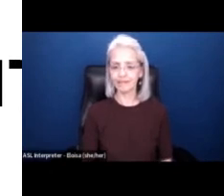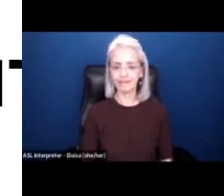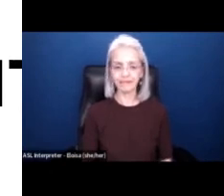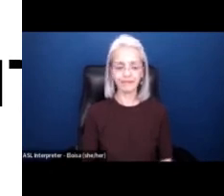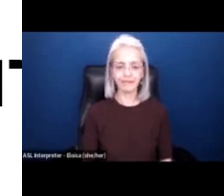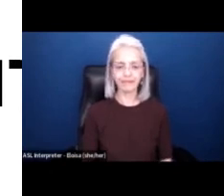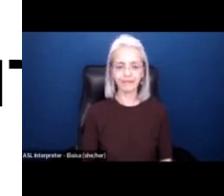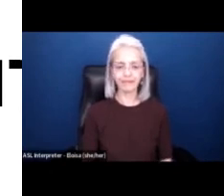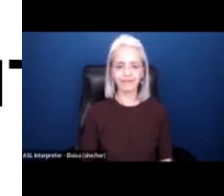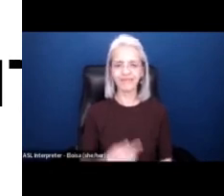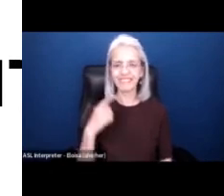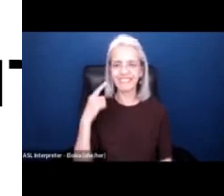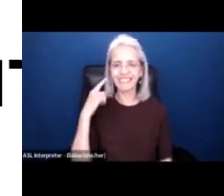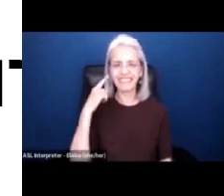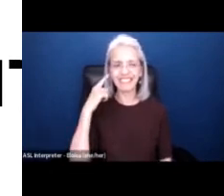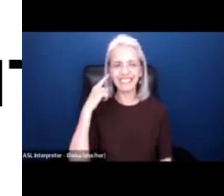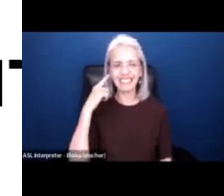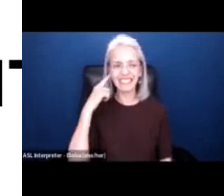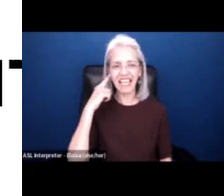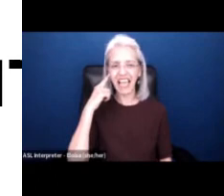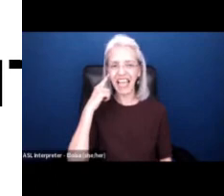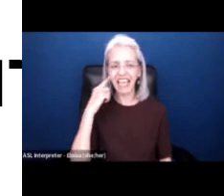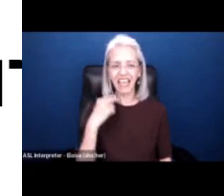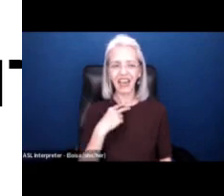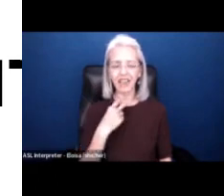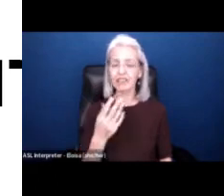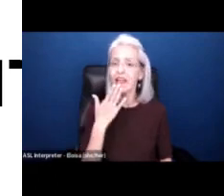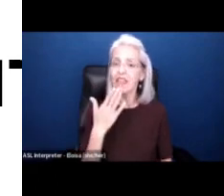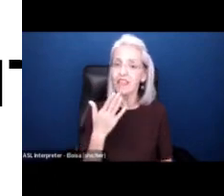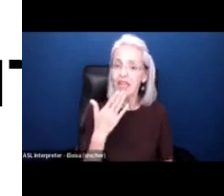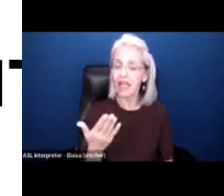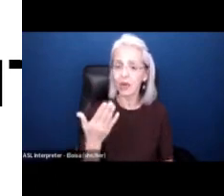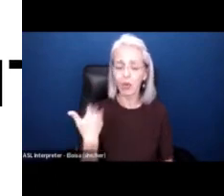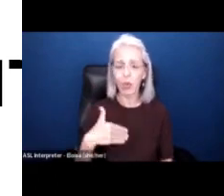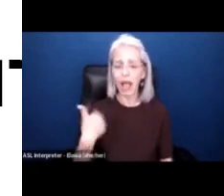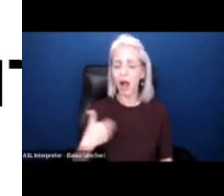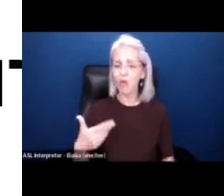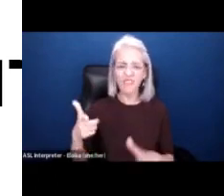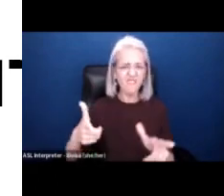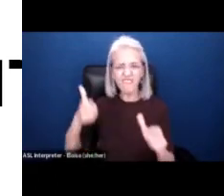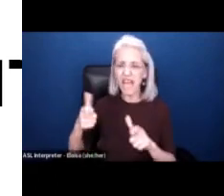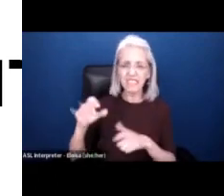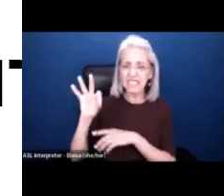Maria Crowley: Thank you so much to the two of you. That has been the fastest 90 minutes I think I've ever experienced. And there